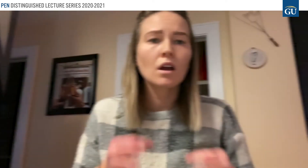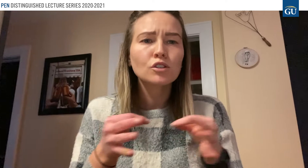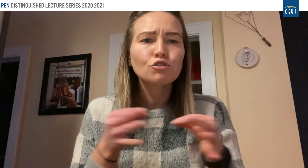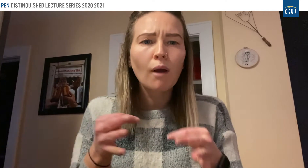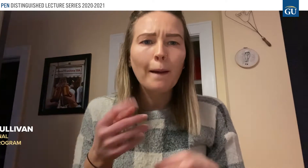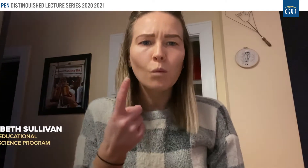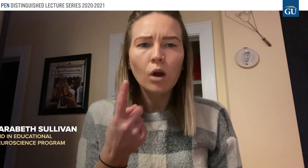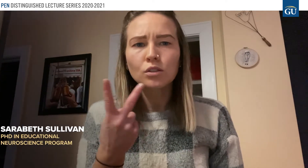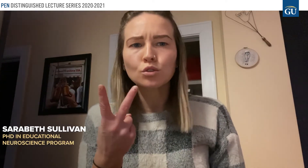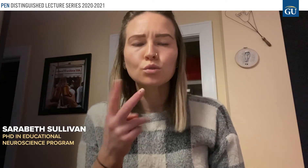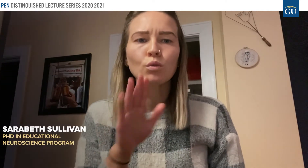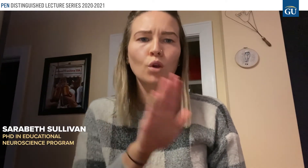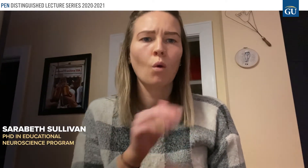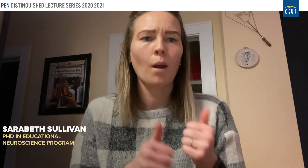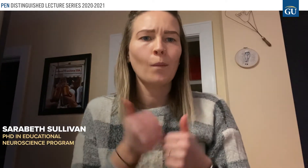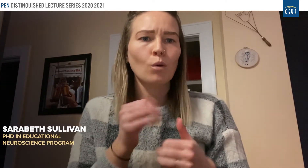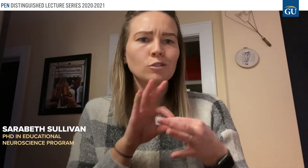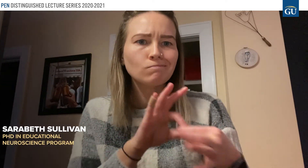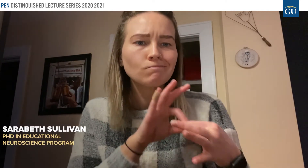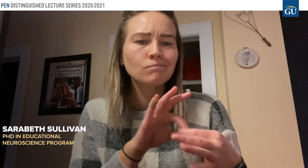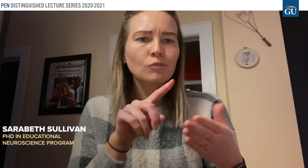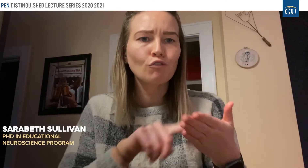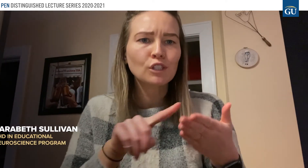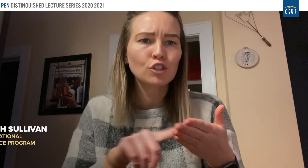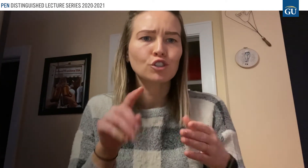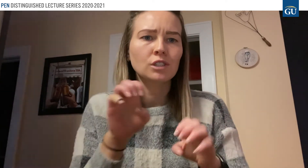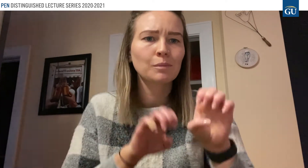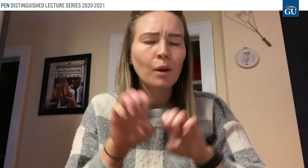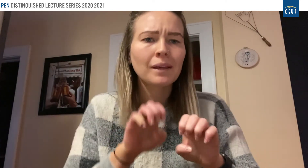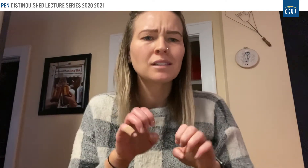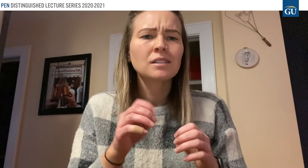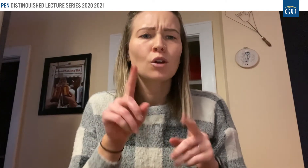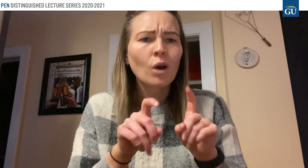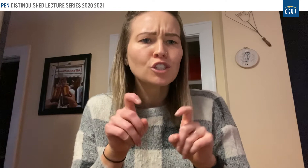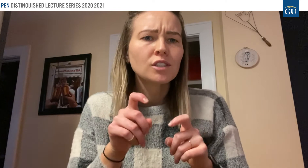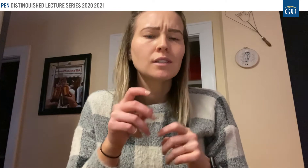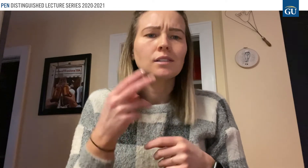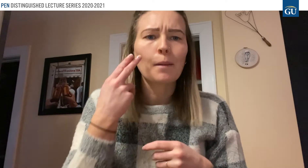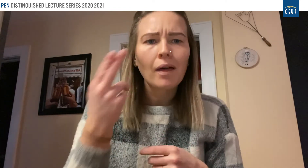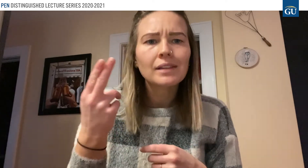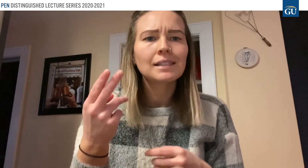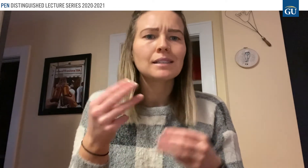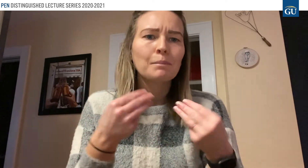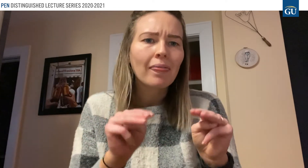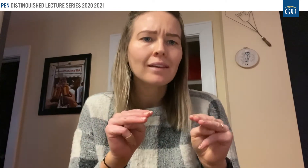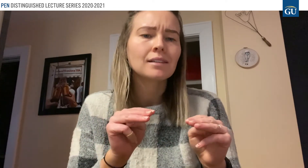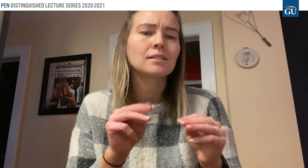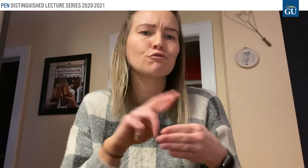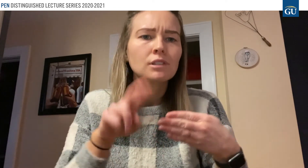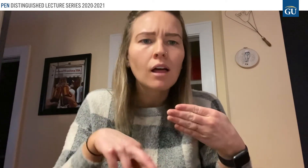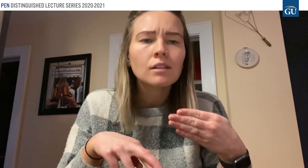Describe one or two of your most relevant research experiments, questions, hypotheses, methods, results.